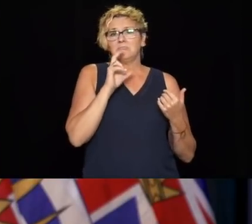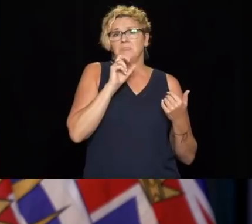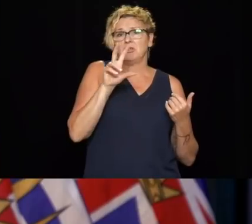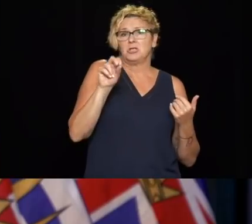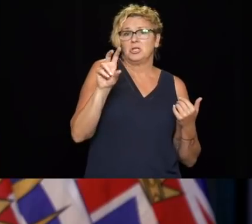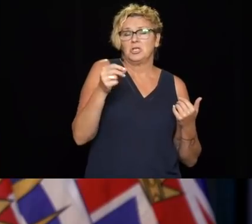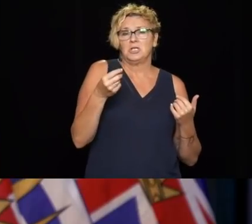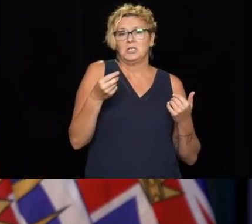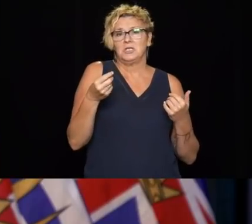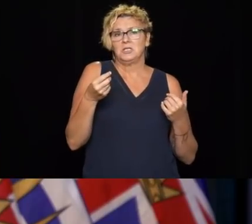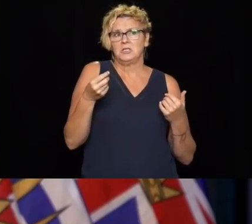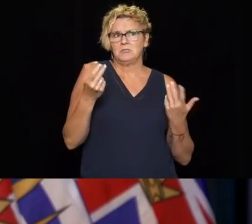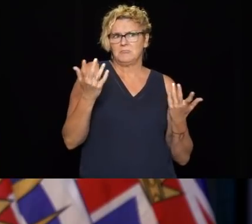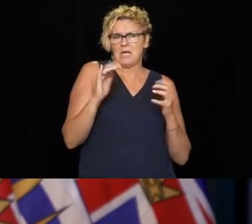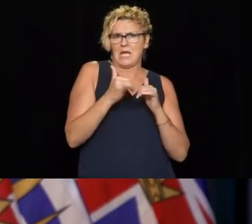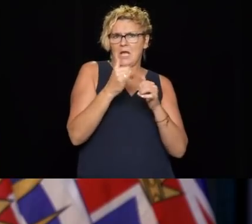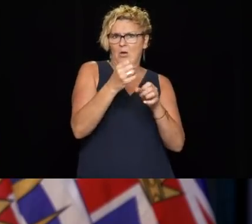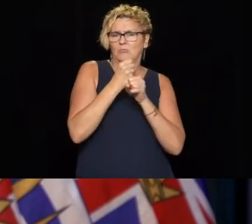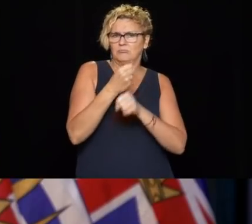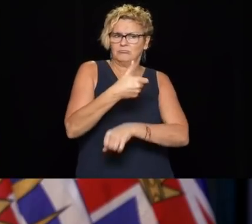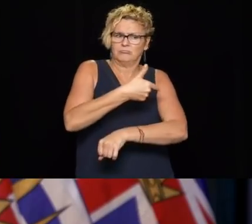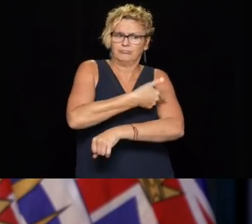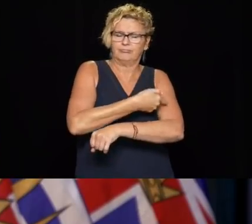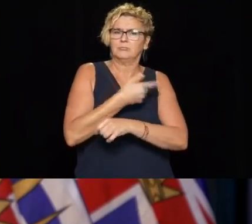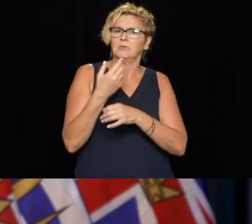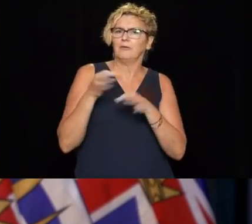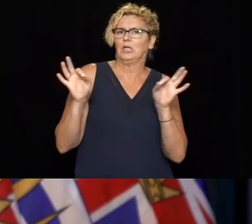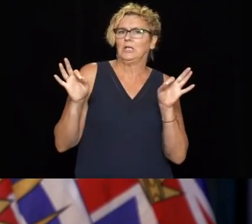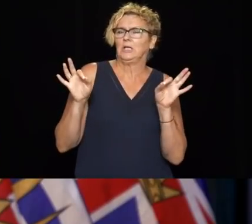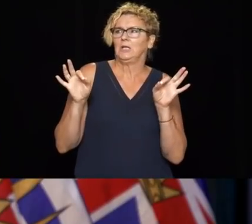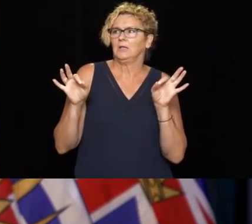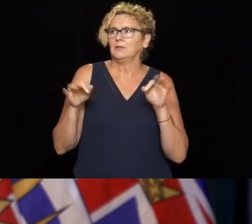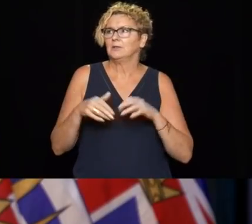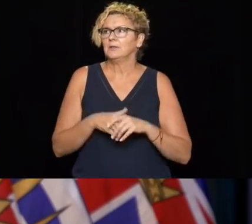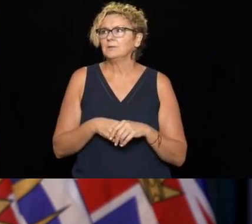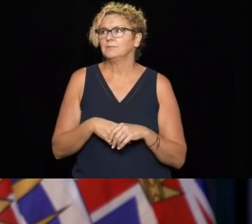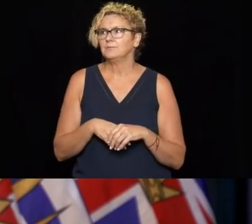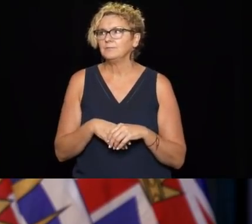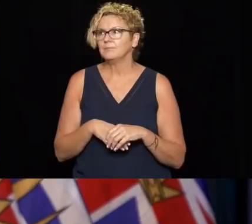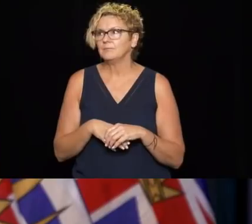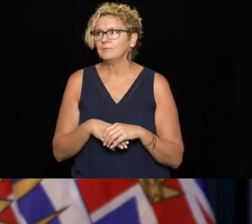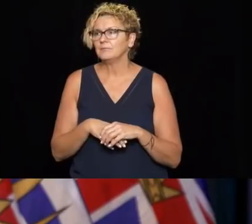In my ideal world, yes, I think this year more so than ever